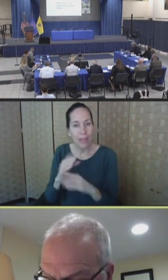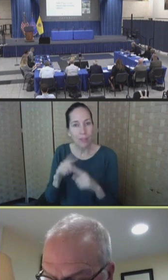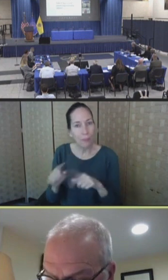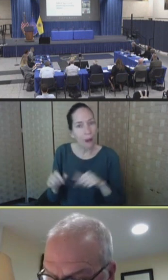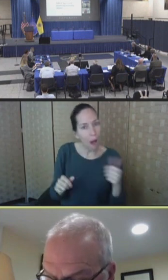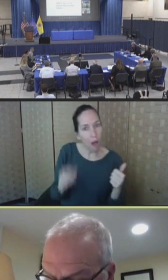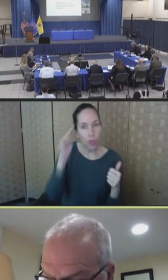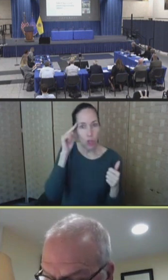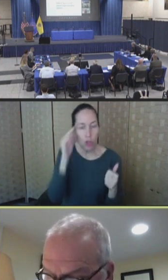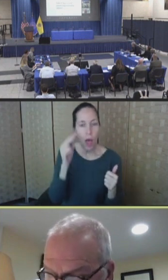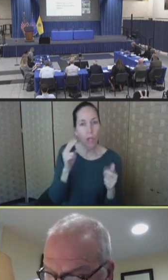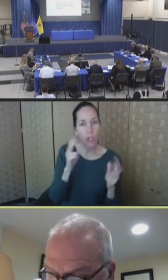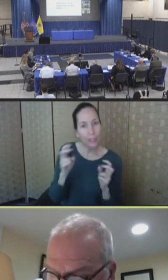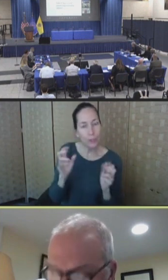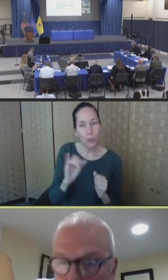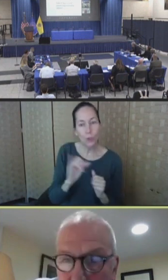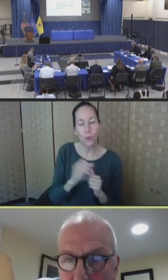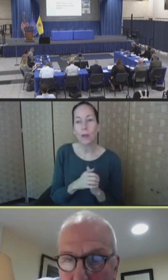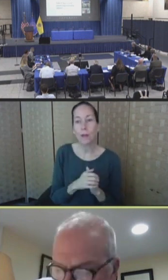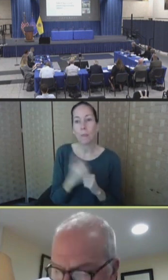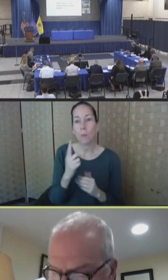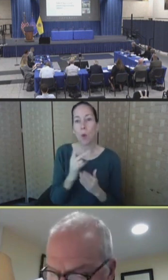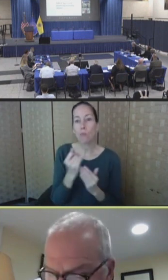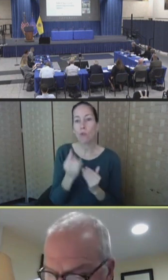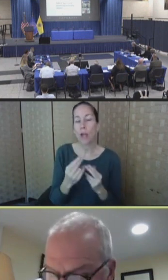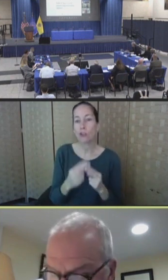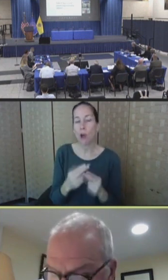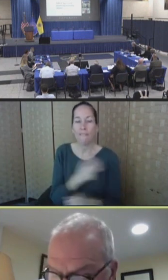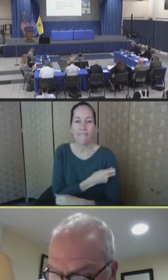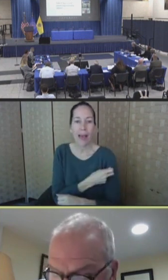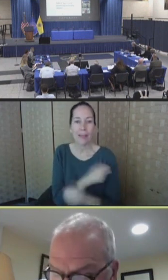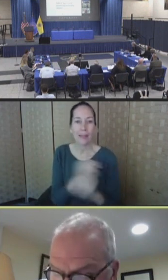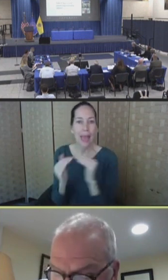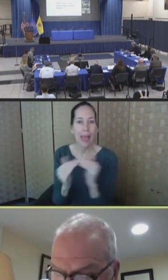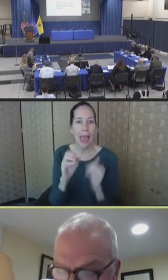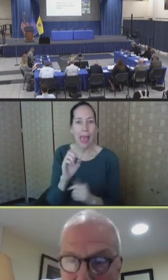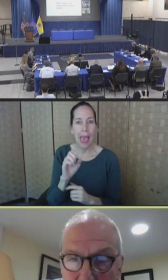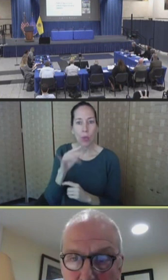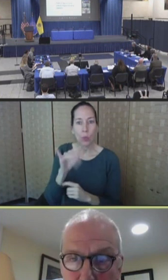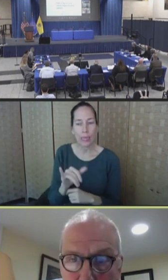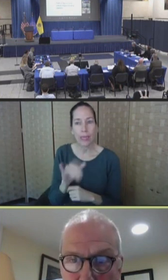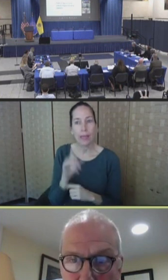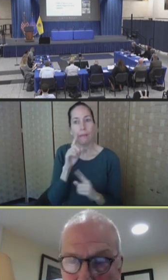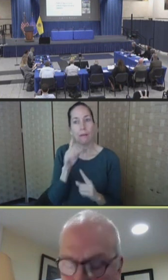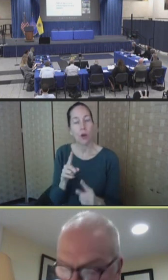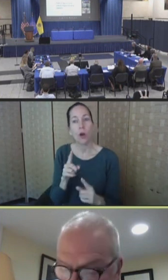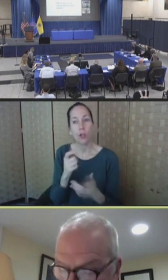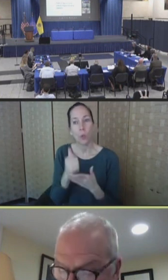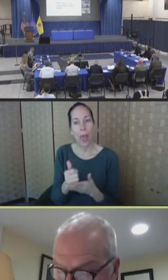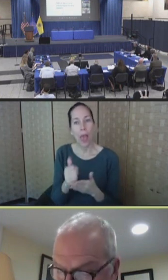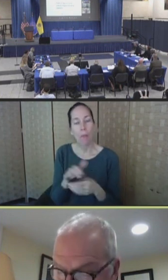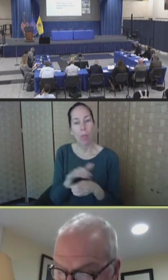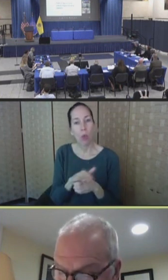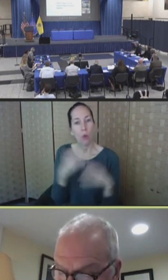Vaccine Equity aims to increase local health department capacity to improve adult coverage